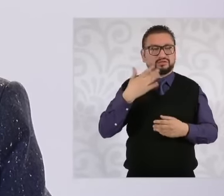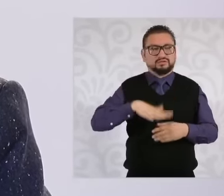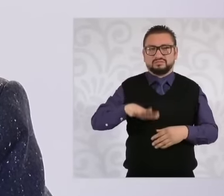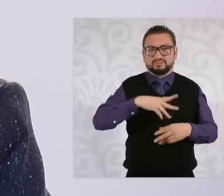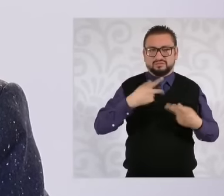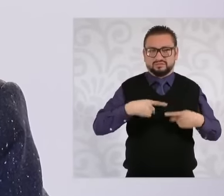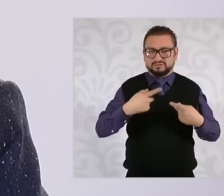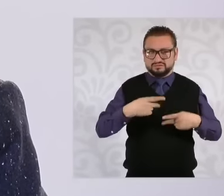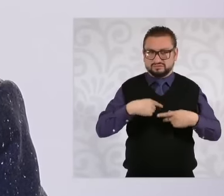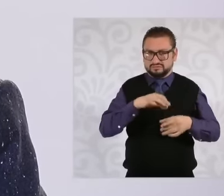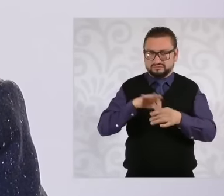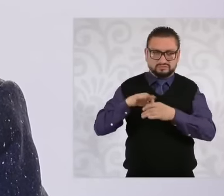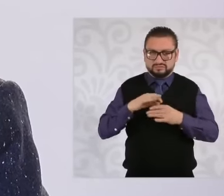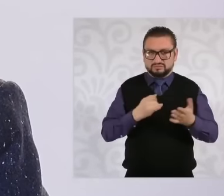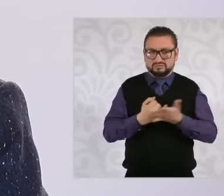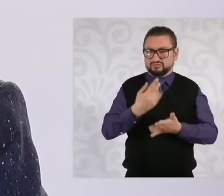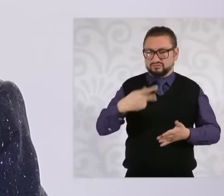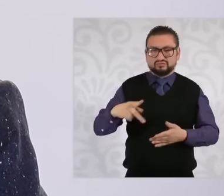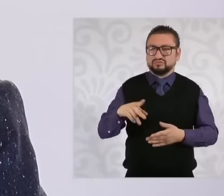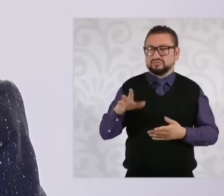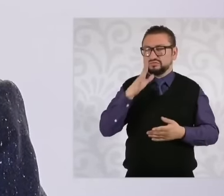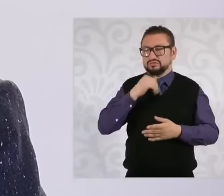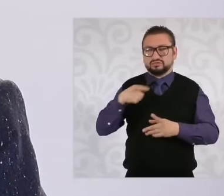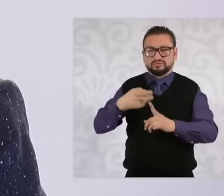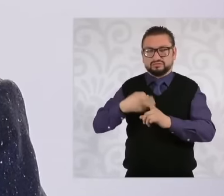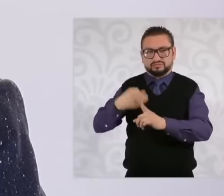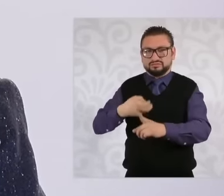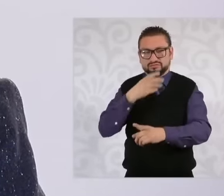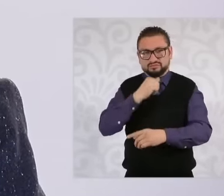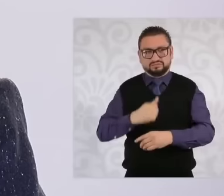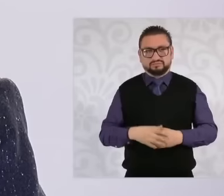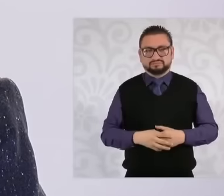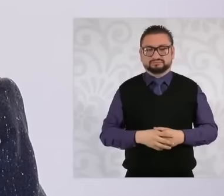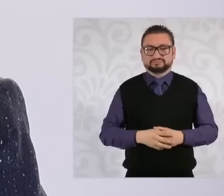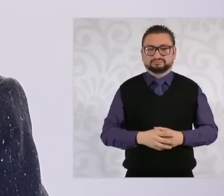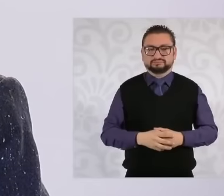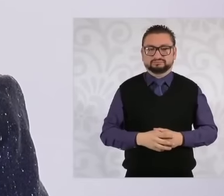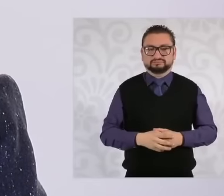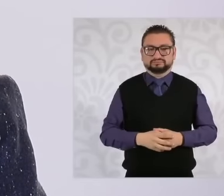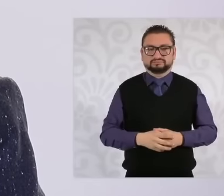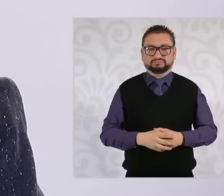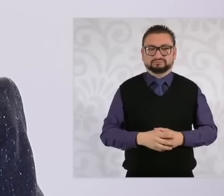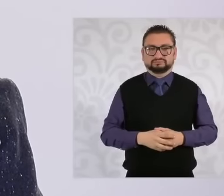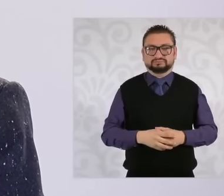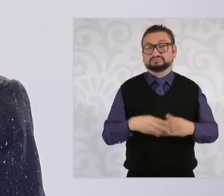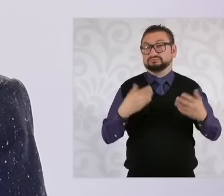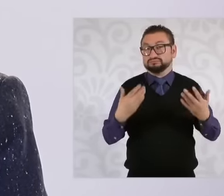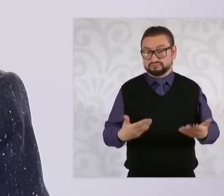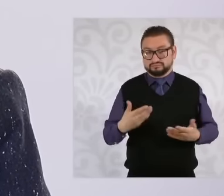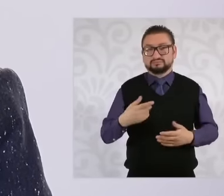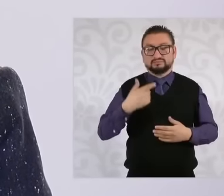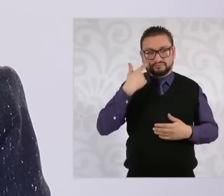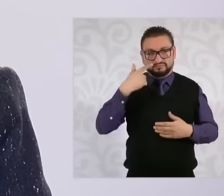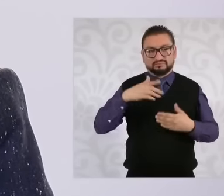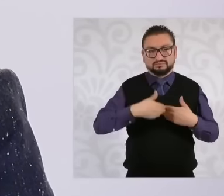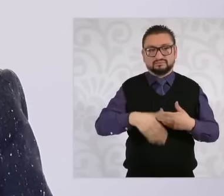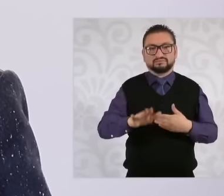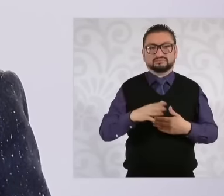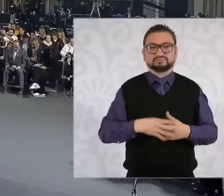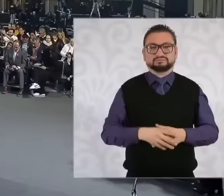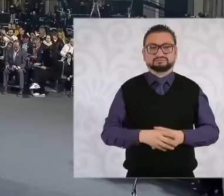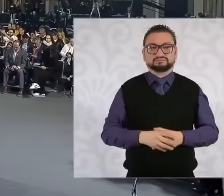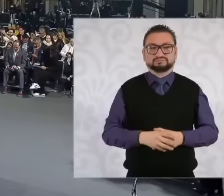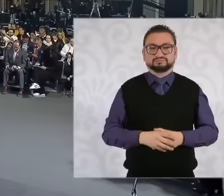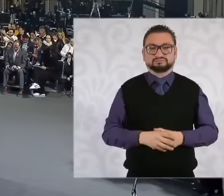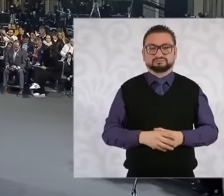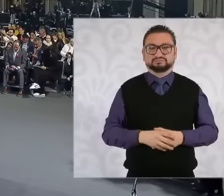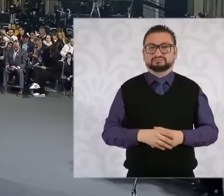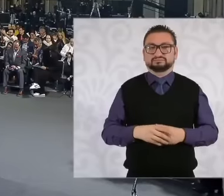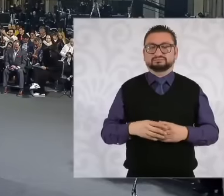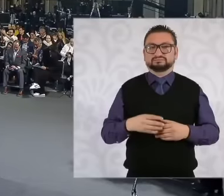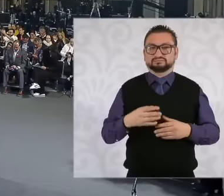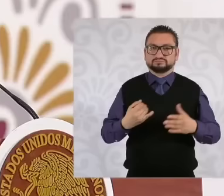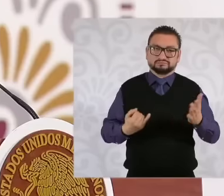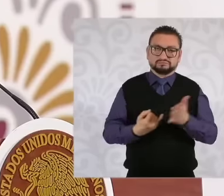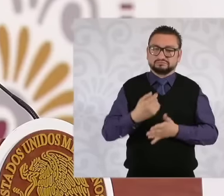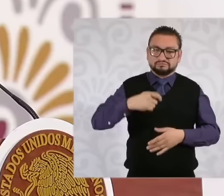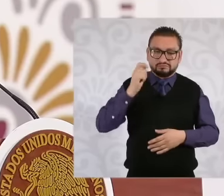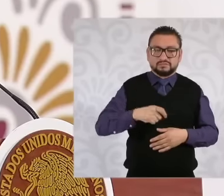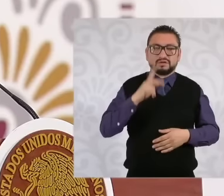Mexico So yes, well, we are going to see the sentence and tomorrow we will talk about the